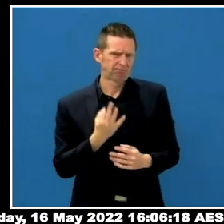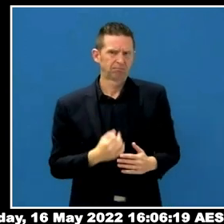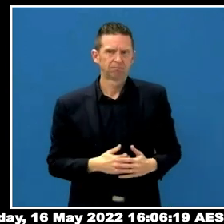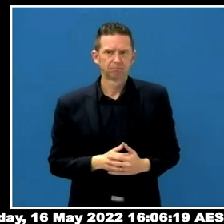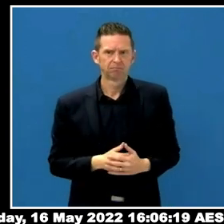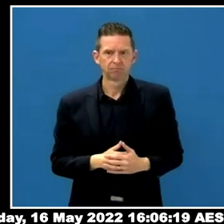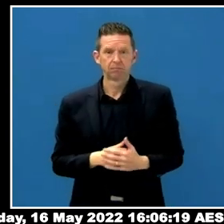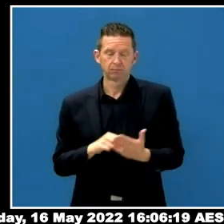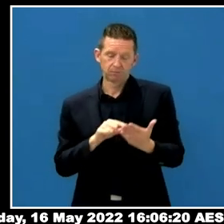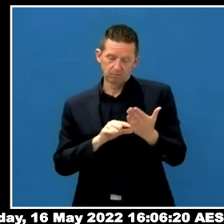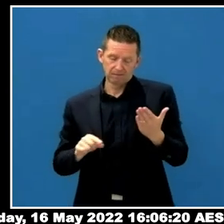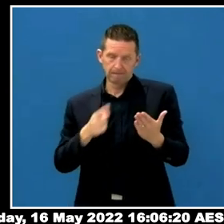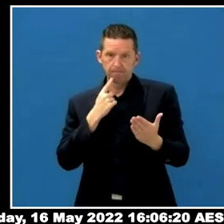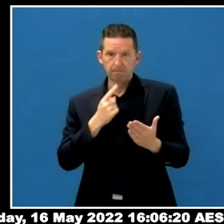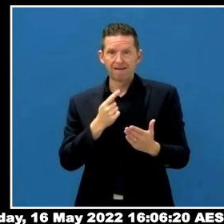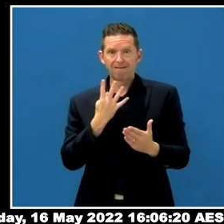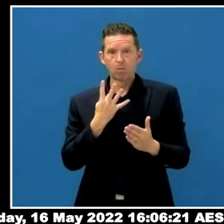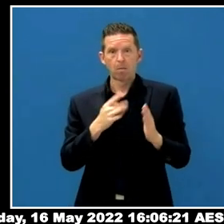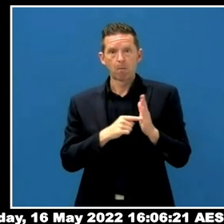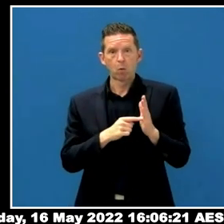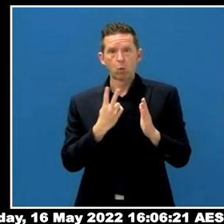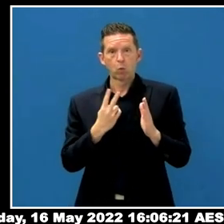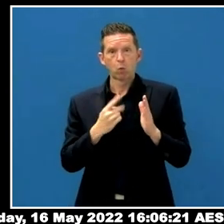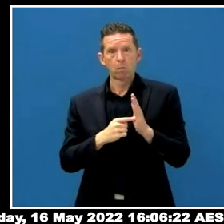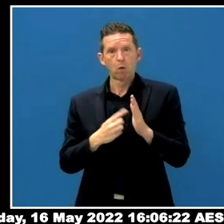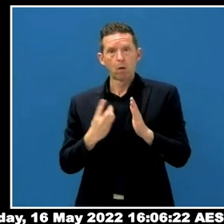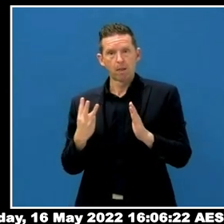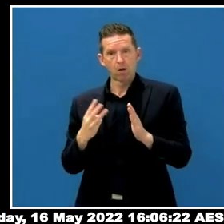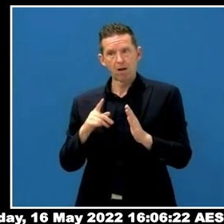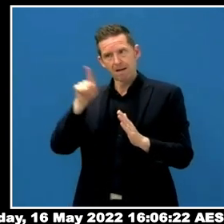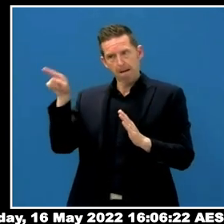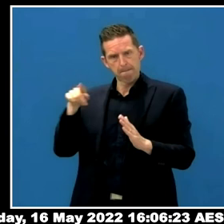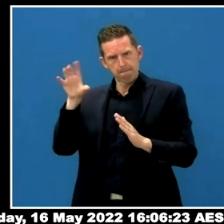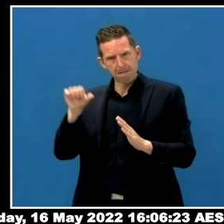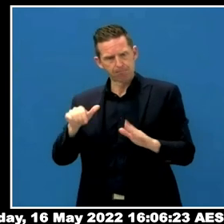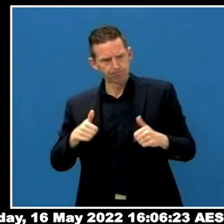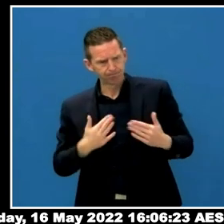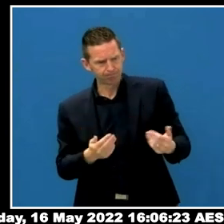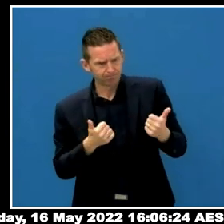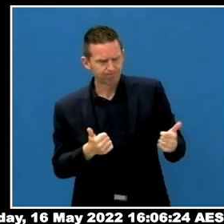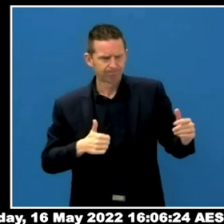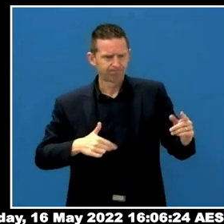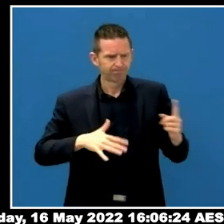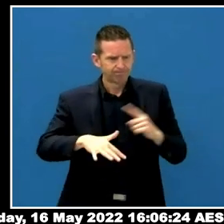"Provide services in an environment that is safe and welcoming for everyone." Was that your experience?